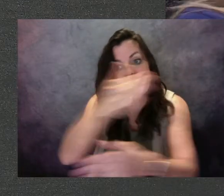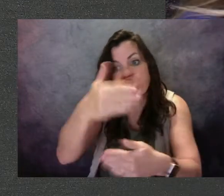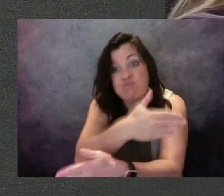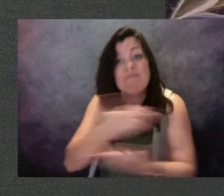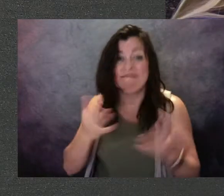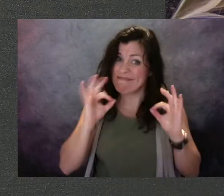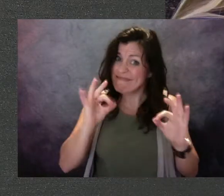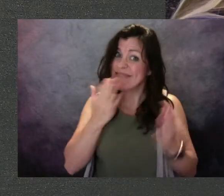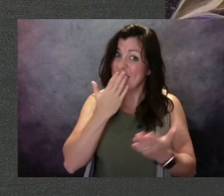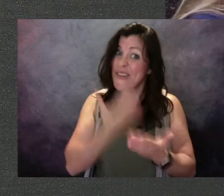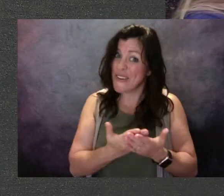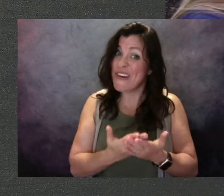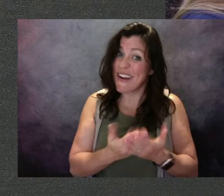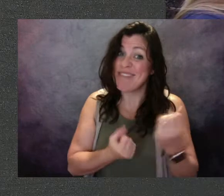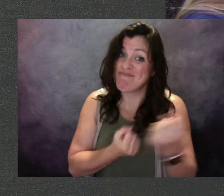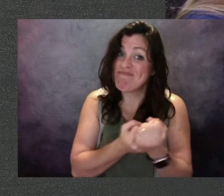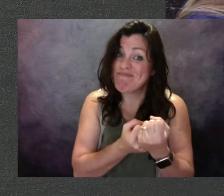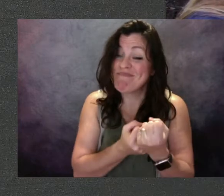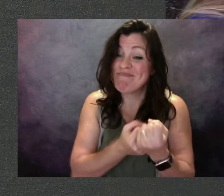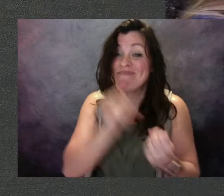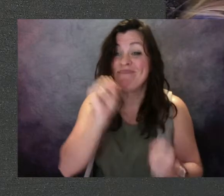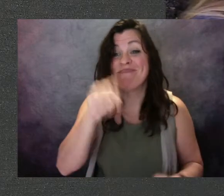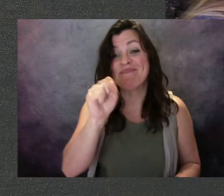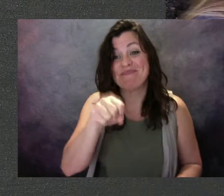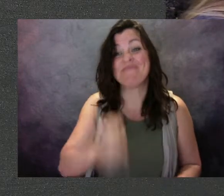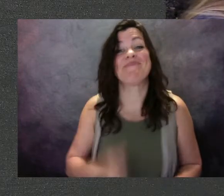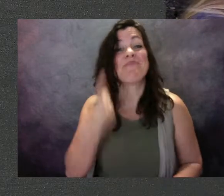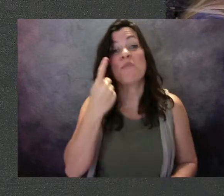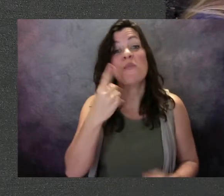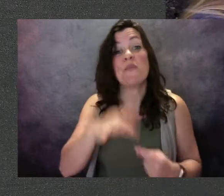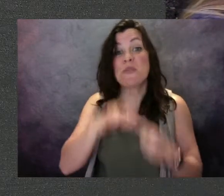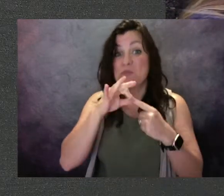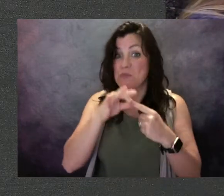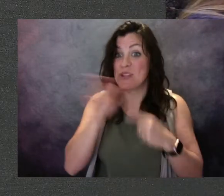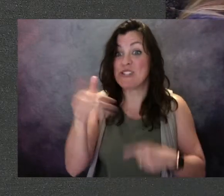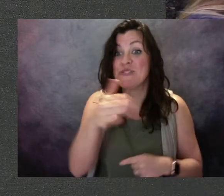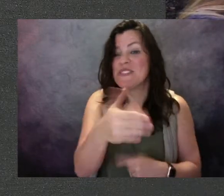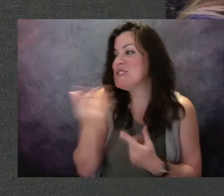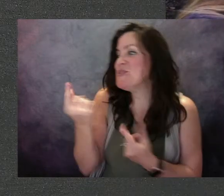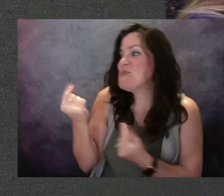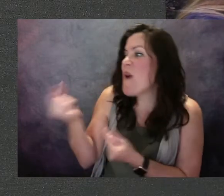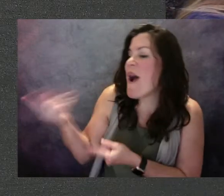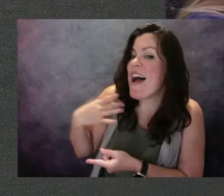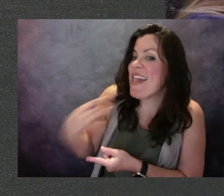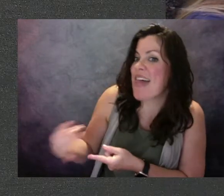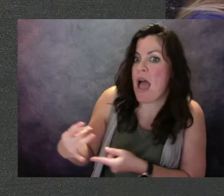That sounds great. Yeah, I see you brought a special fish with you. Would you mind sharing it with us? I take it everywhere with me.